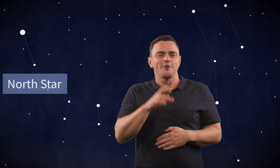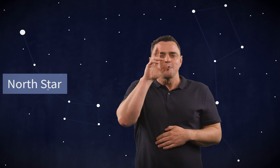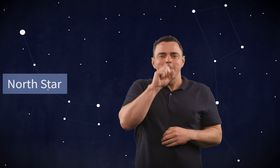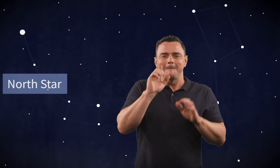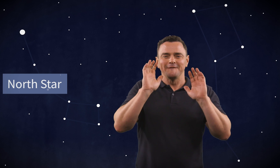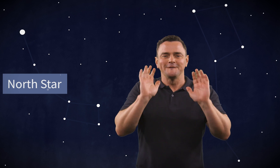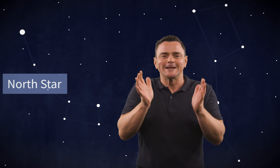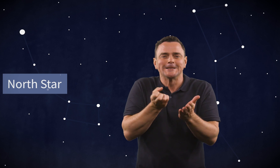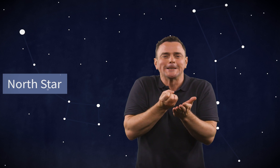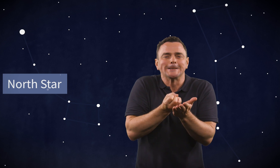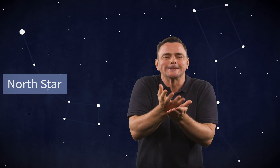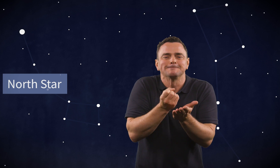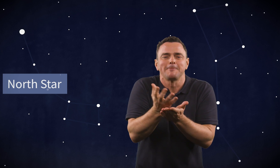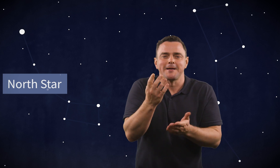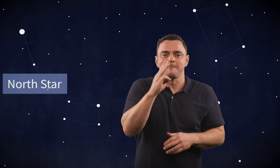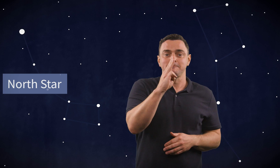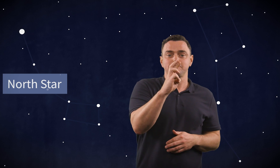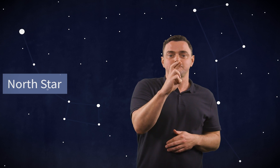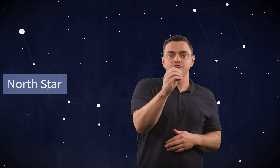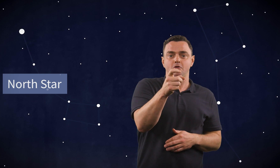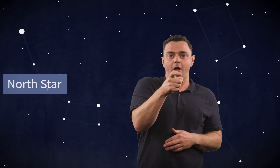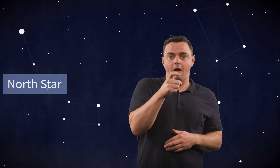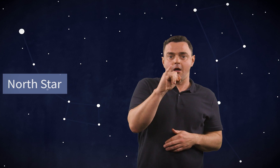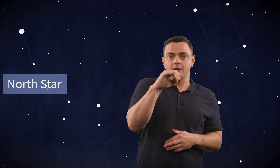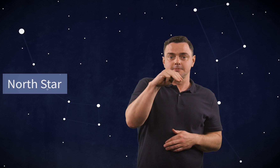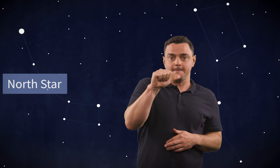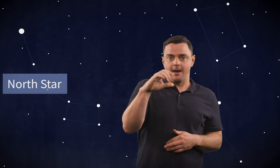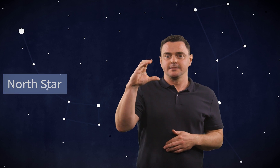Remember we talked about Proxima Centauri and how it was four light-years away?